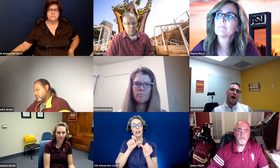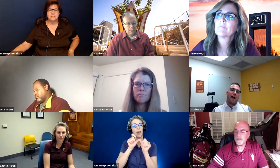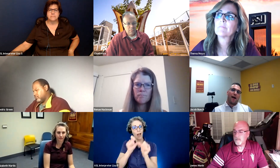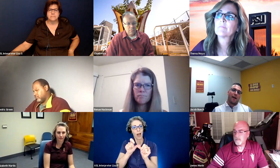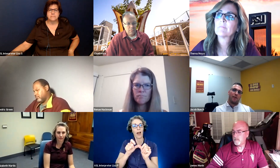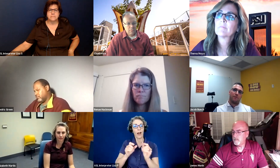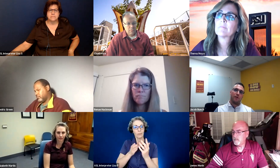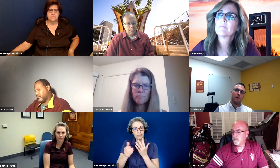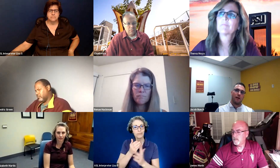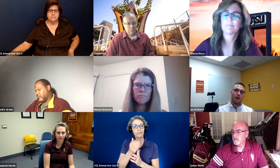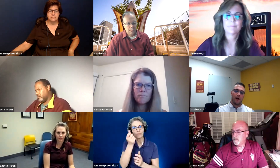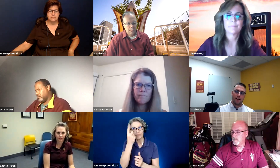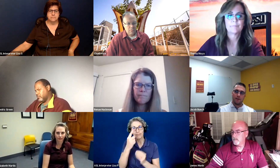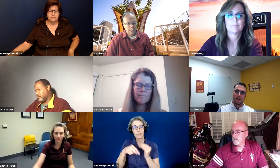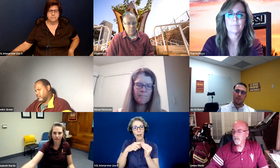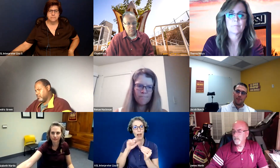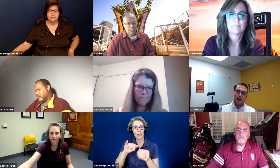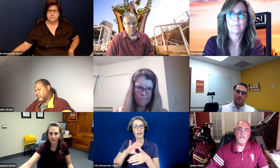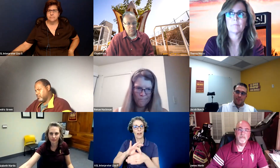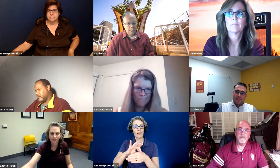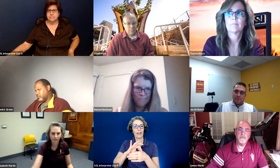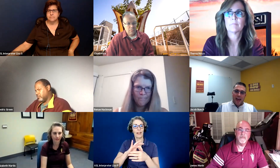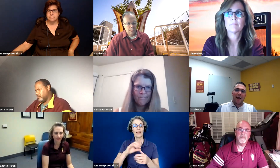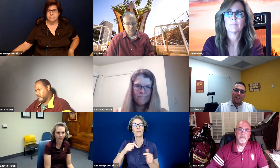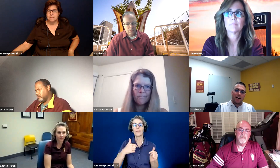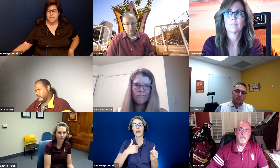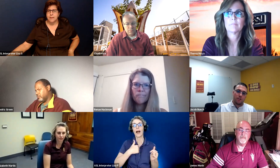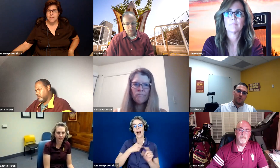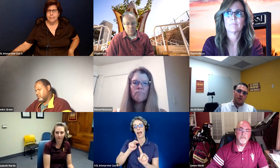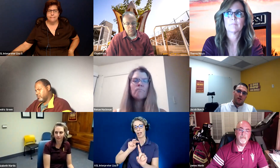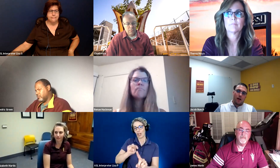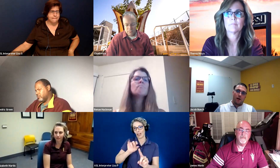I kind of, I look at that connection